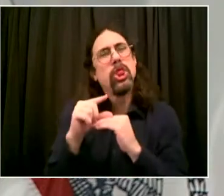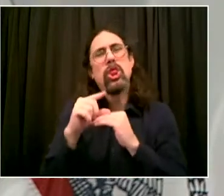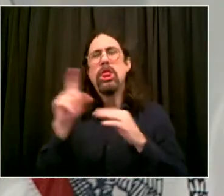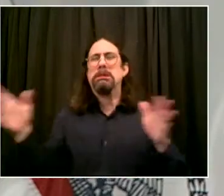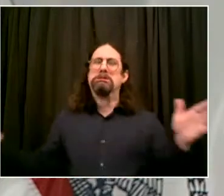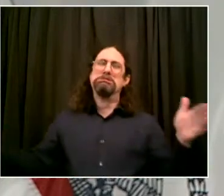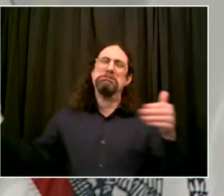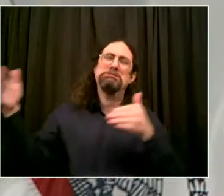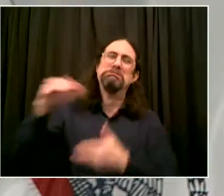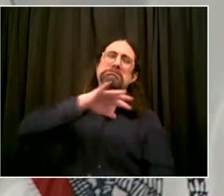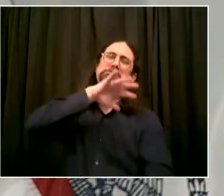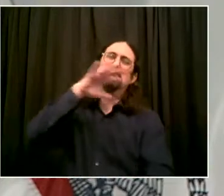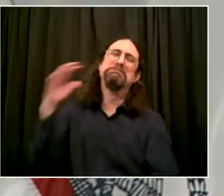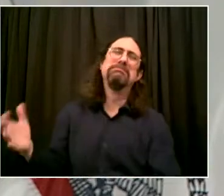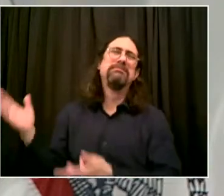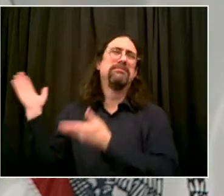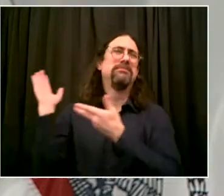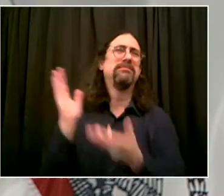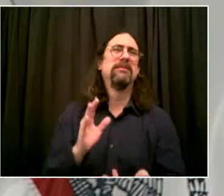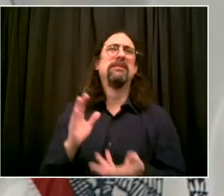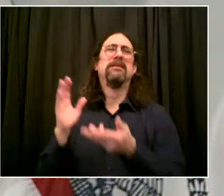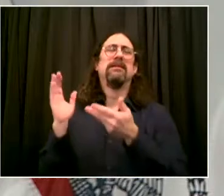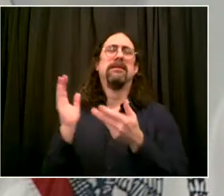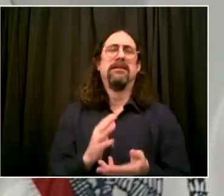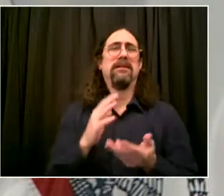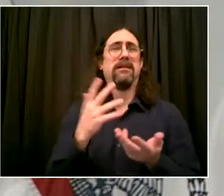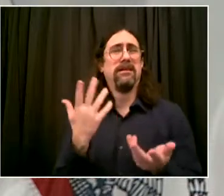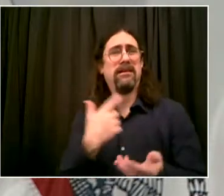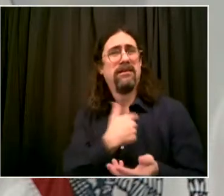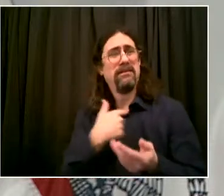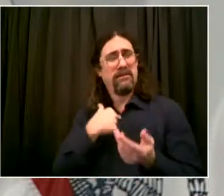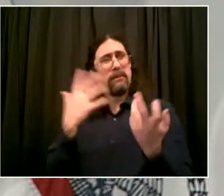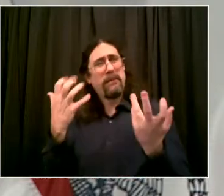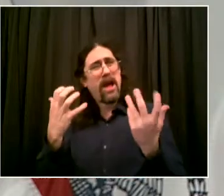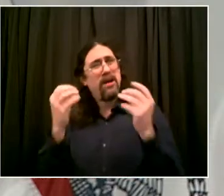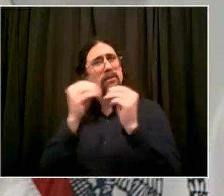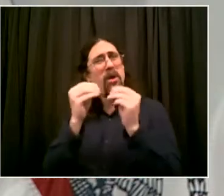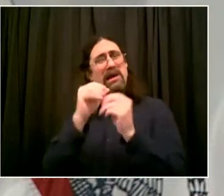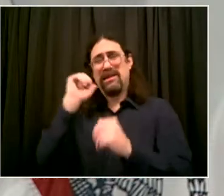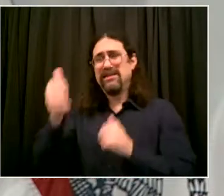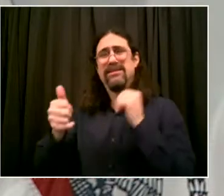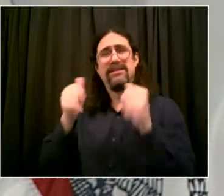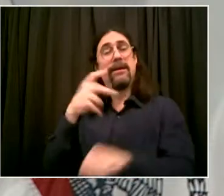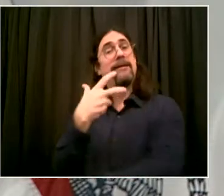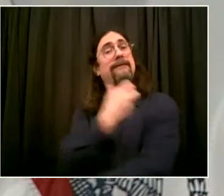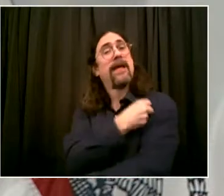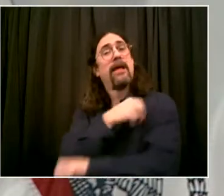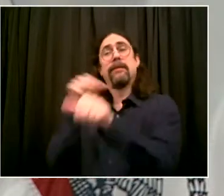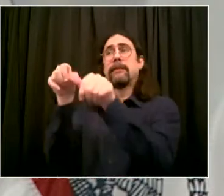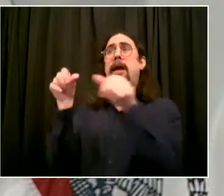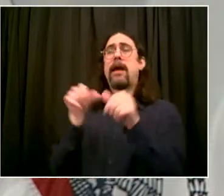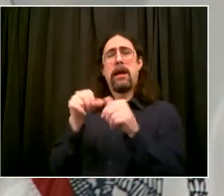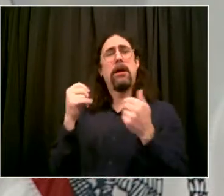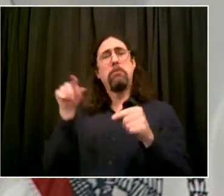WE NEED THE MOST GRASSROOTS EFFORT POSSIBLE. THE MORE DECENTRALIZED, MORE NEIGIGBHORORO ODOD BASE, MORE TRUST THERE WILL BE,